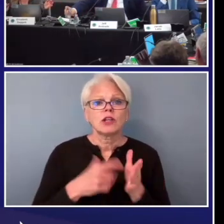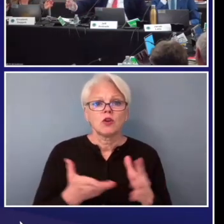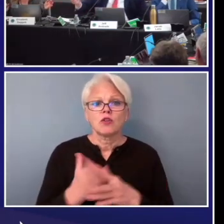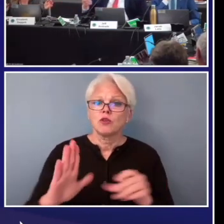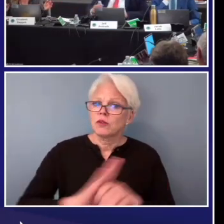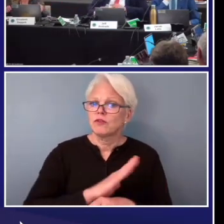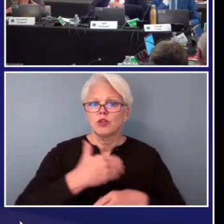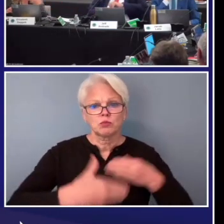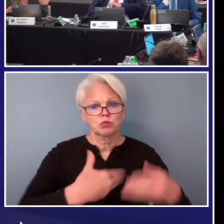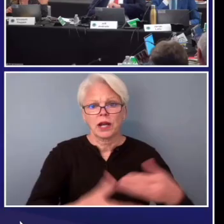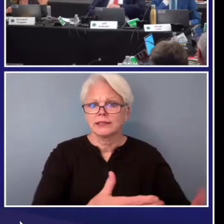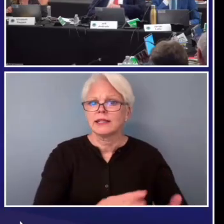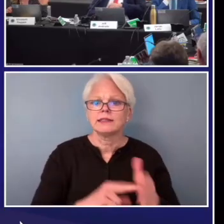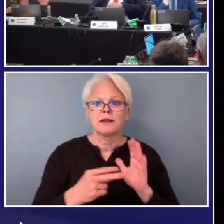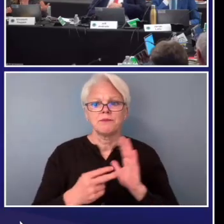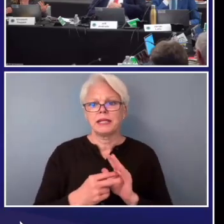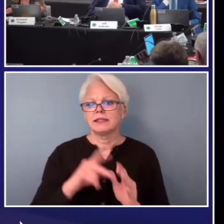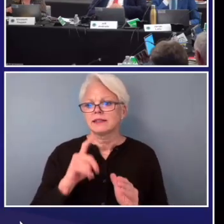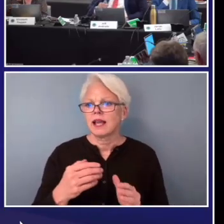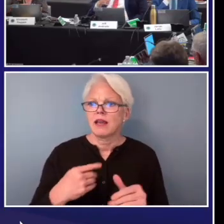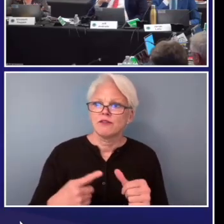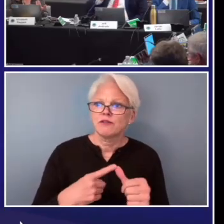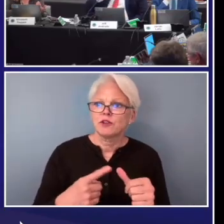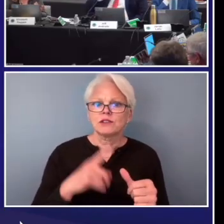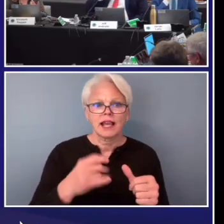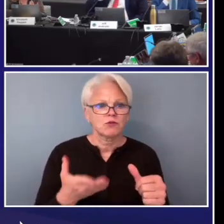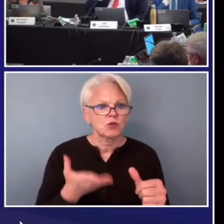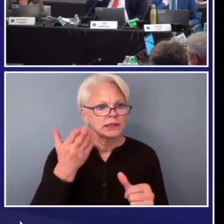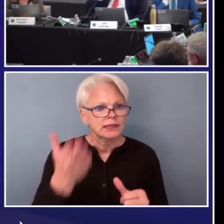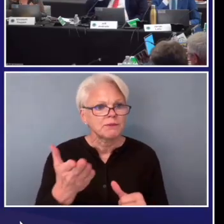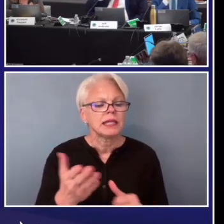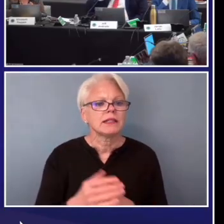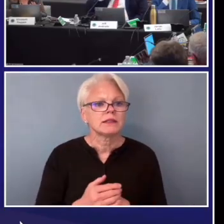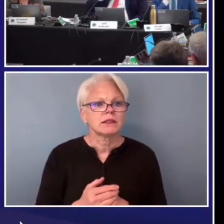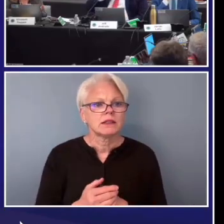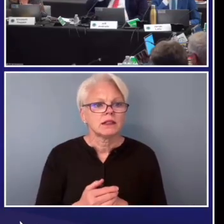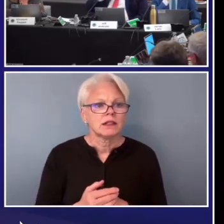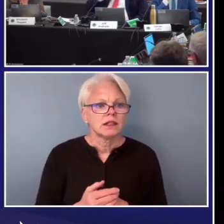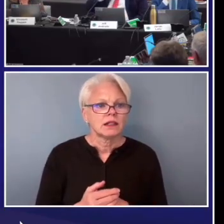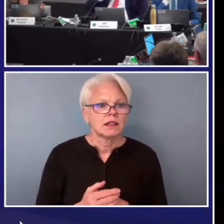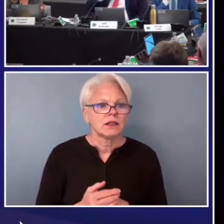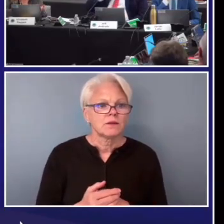would mean that they had to have to 1st submit a, um, I don't want a petition, but it's only part of it.